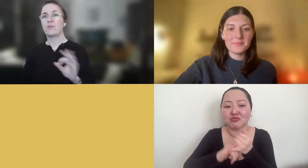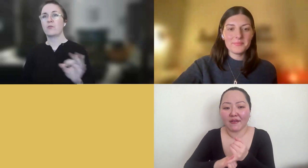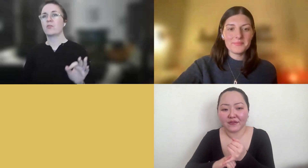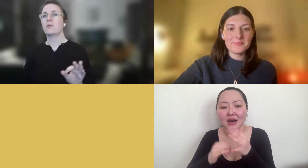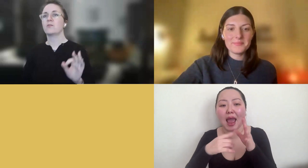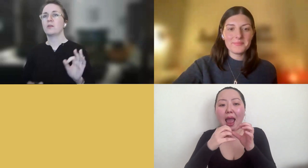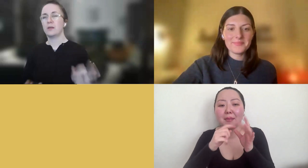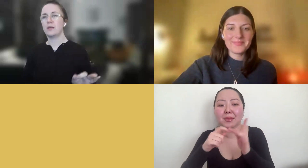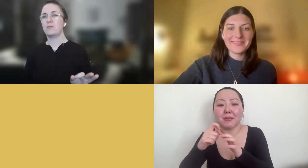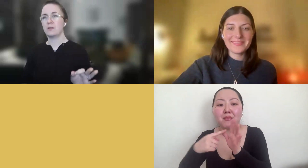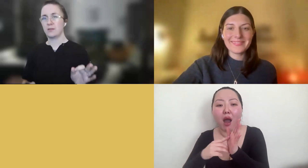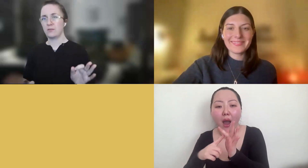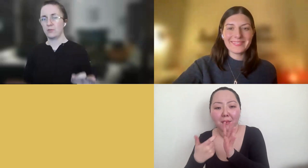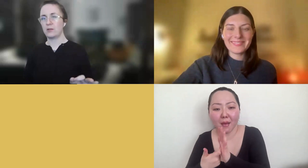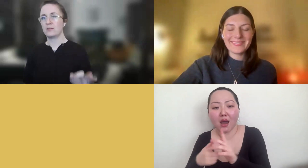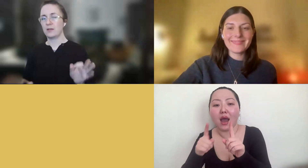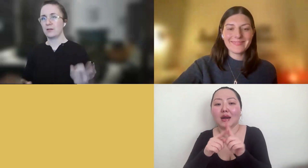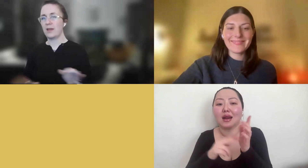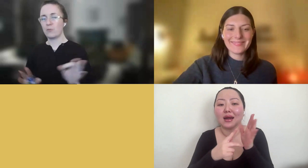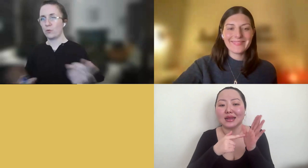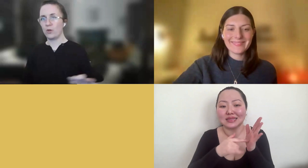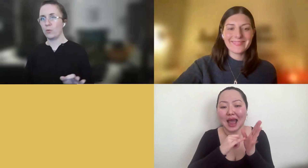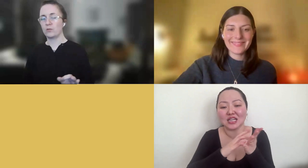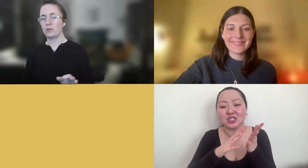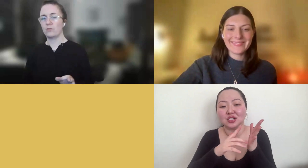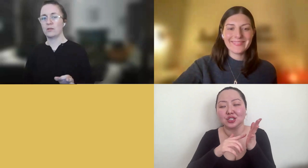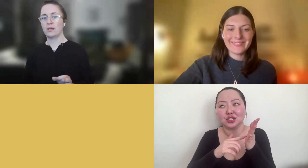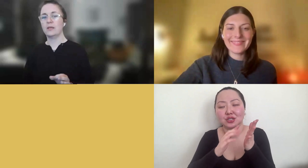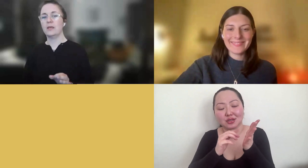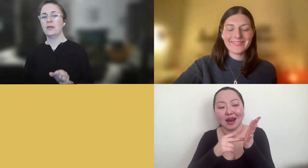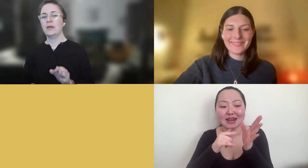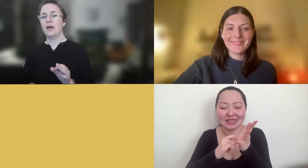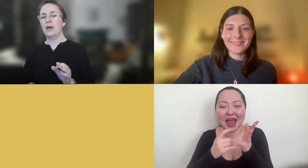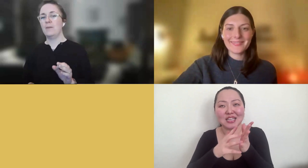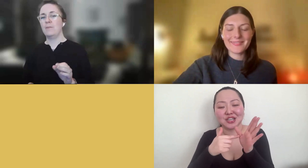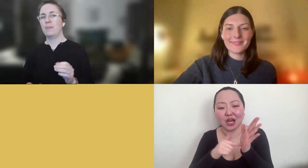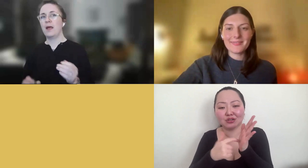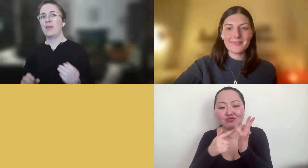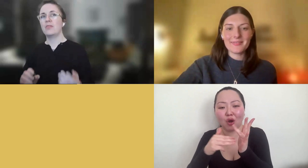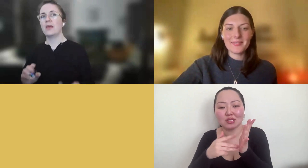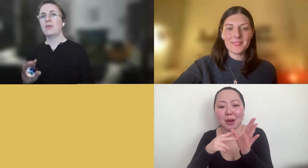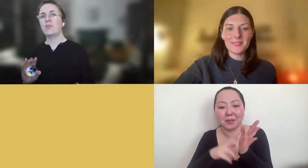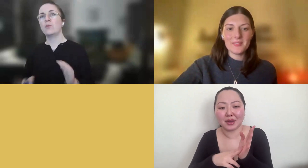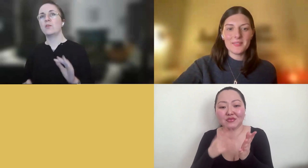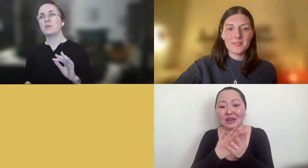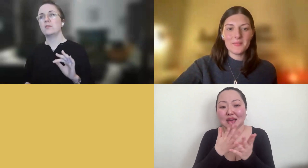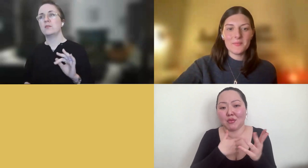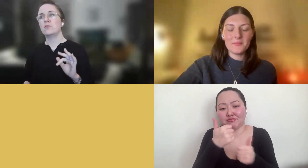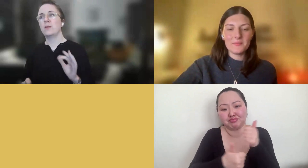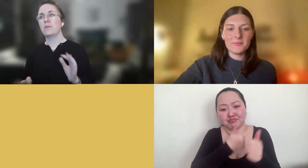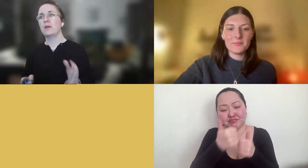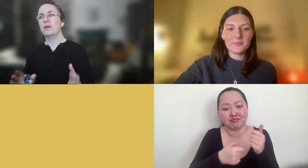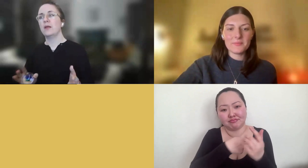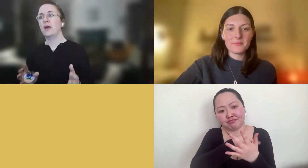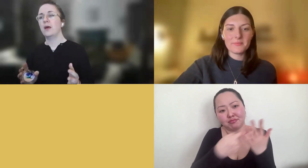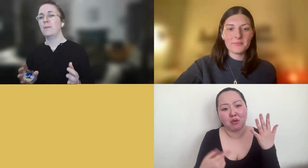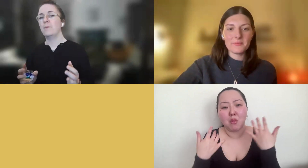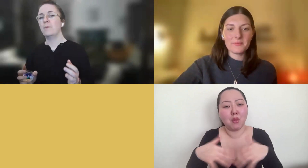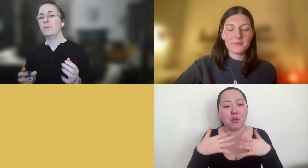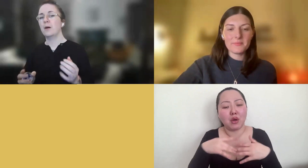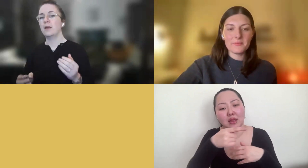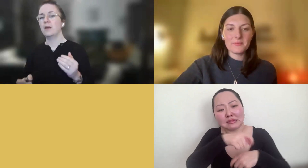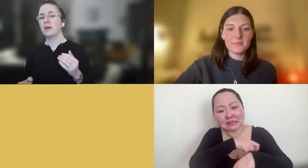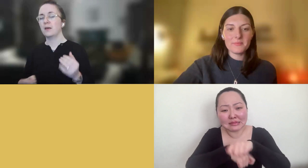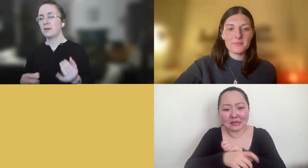I want to give credit to everyone who worked on everything. And they supported the development by